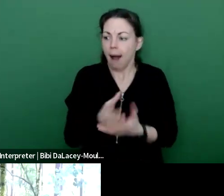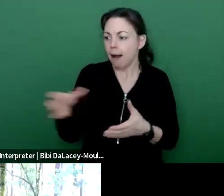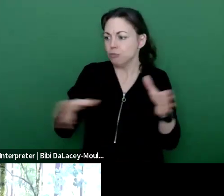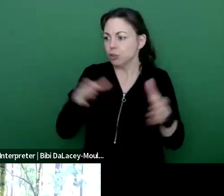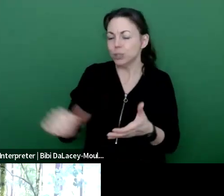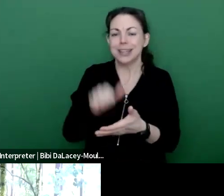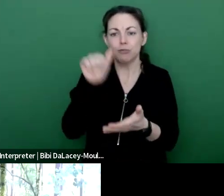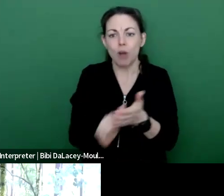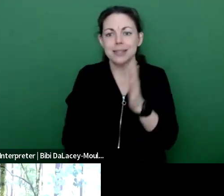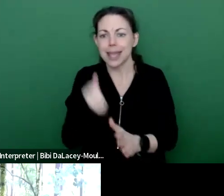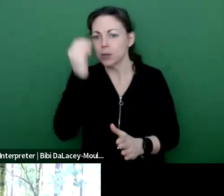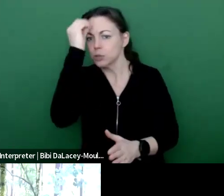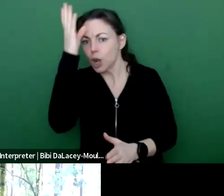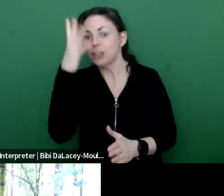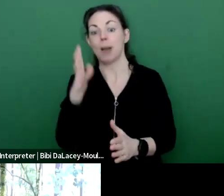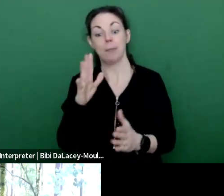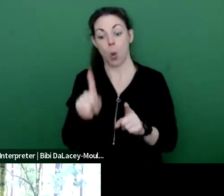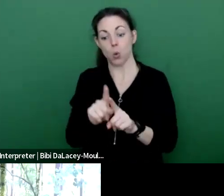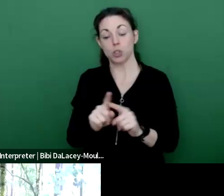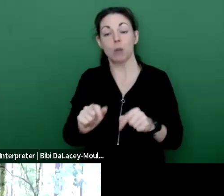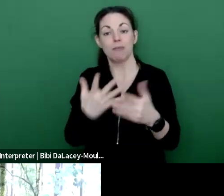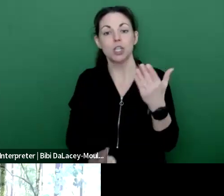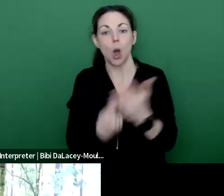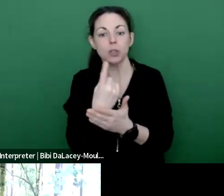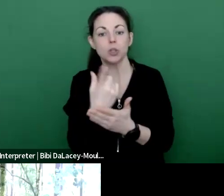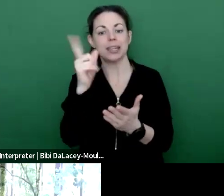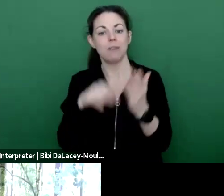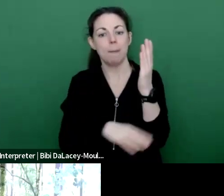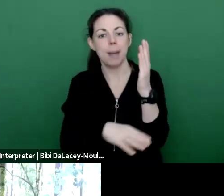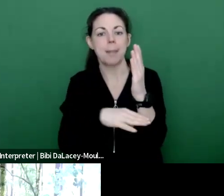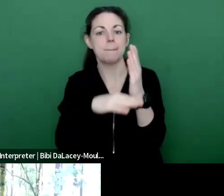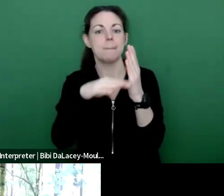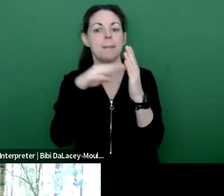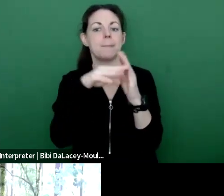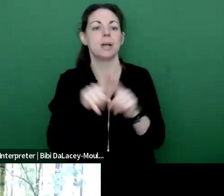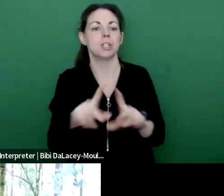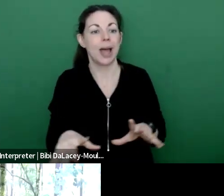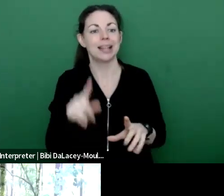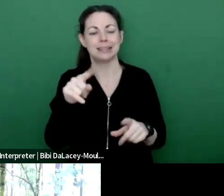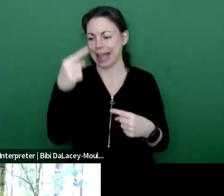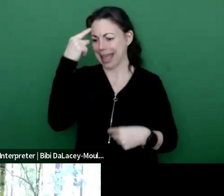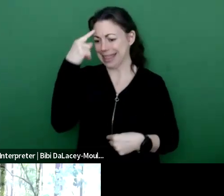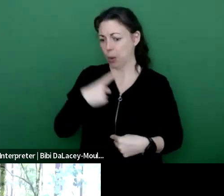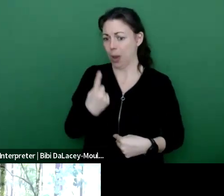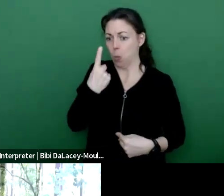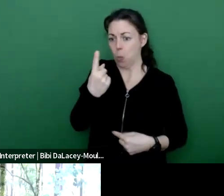work that we, we get out in that report as well. And I believe we're the only organization in our sector that